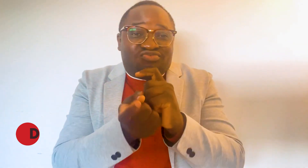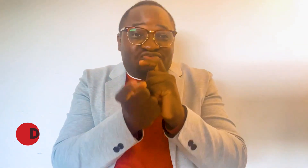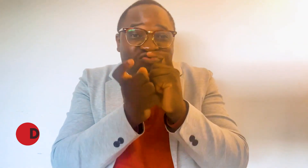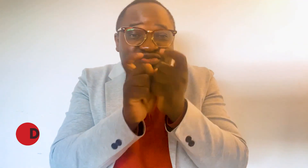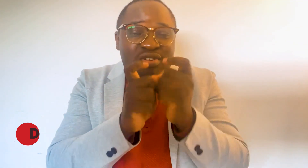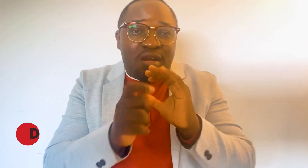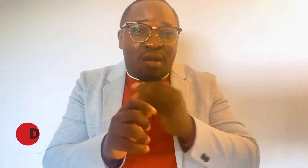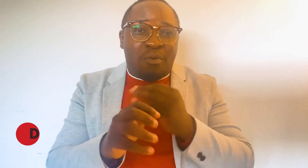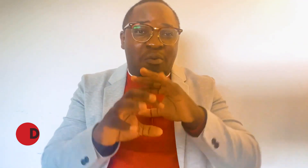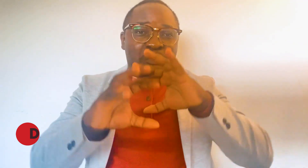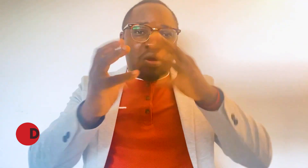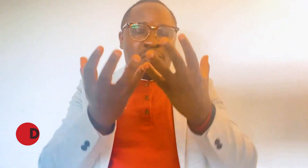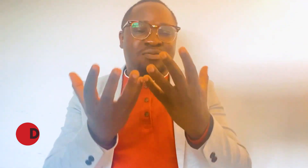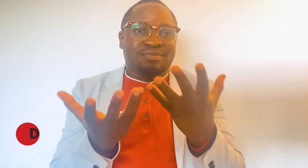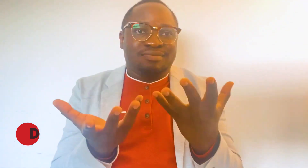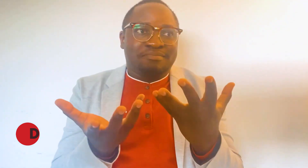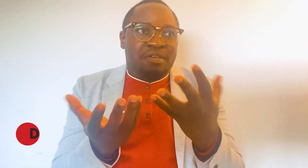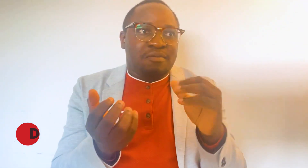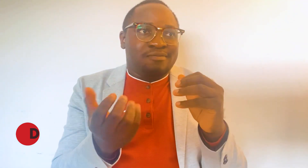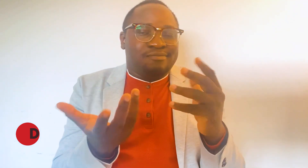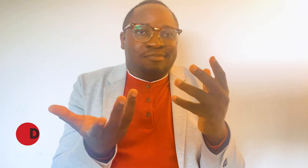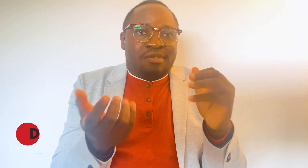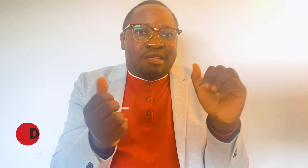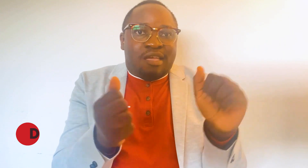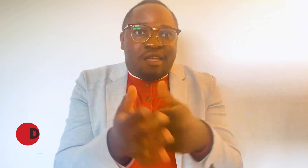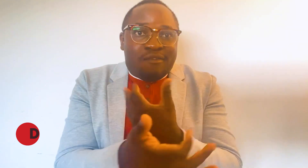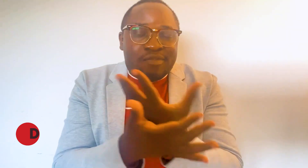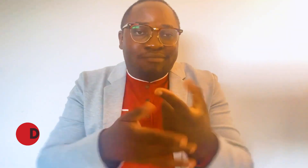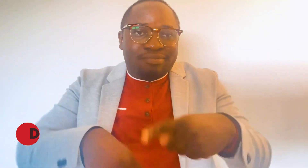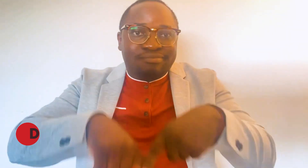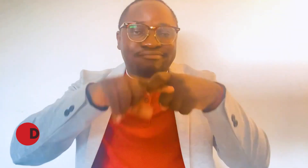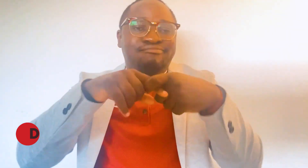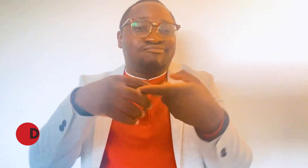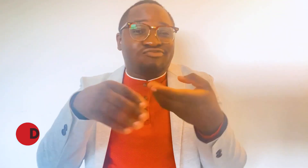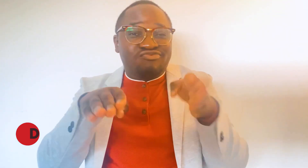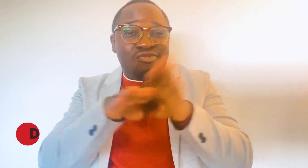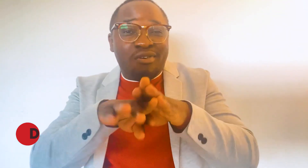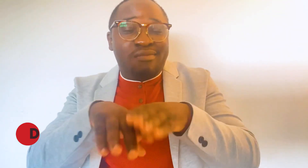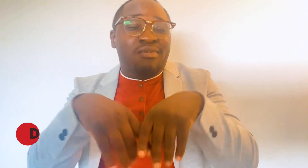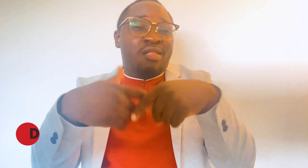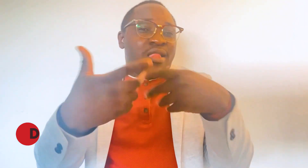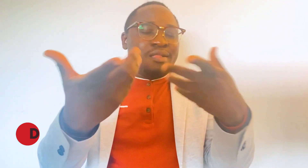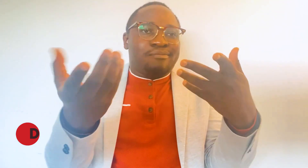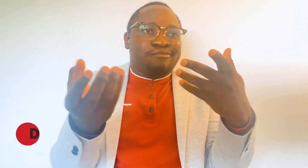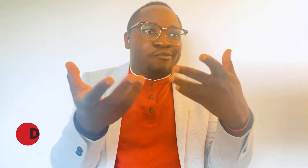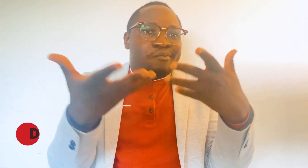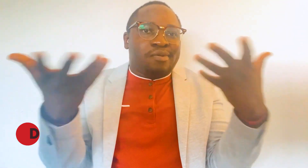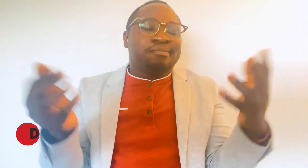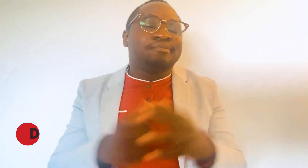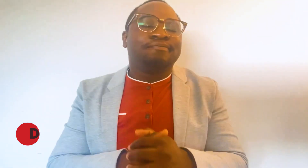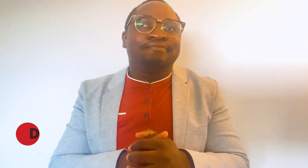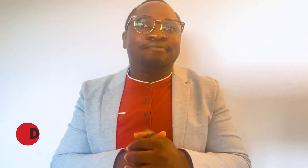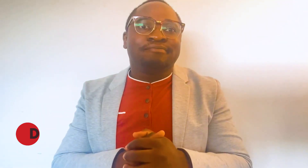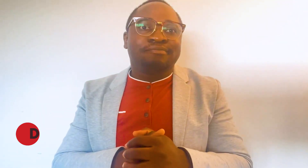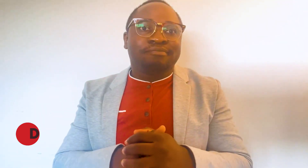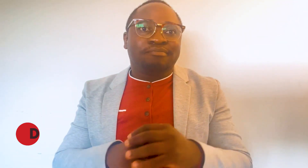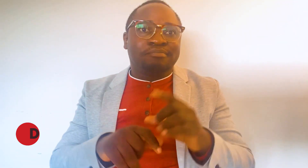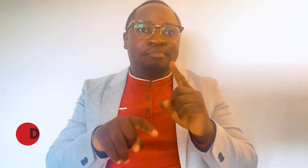our world changed overnight and everything was shut down.